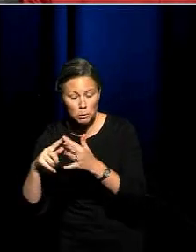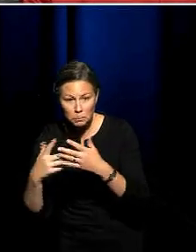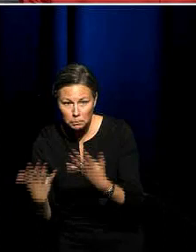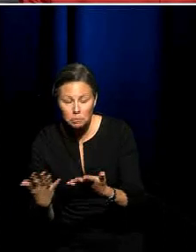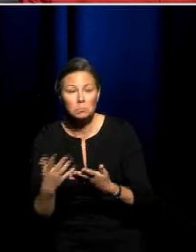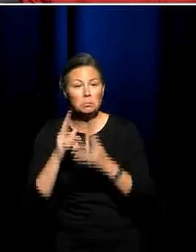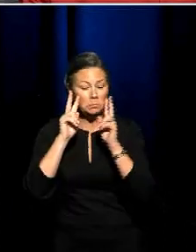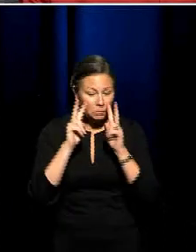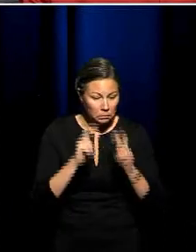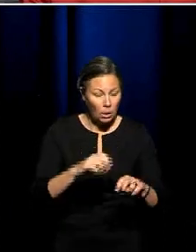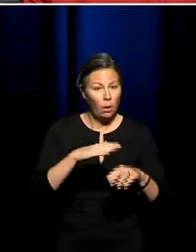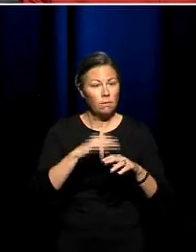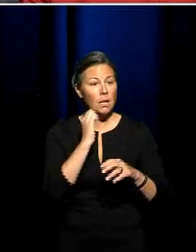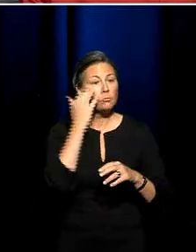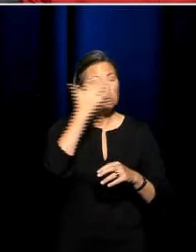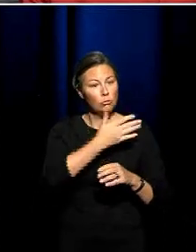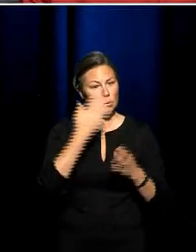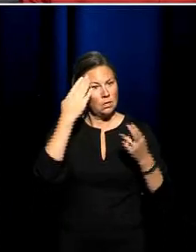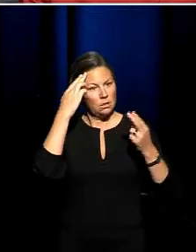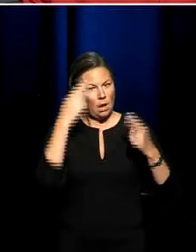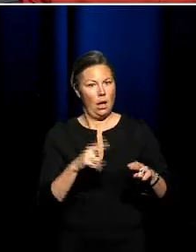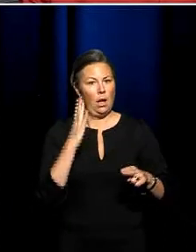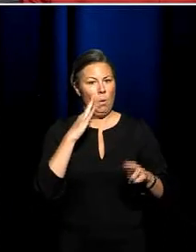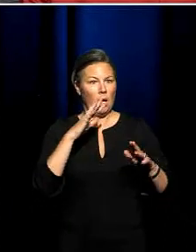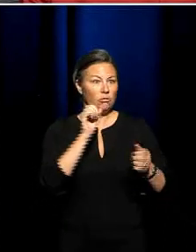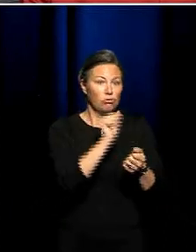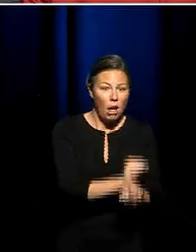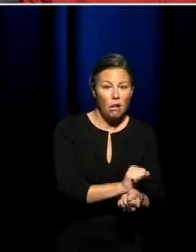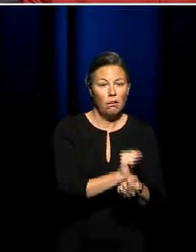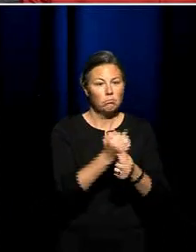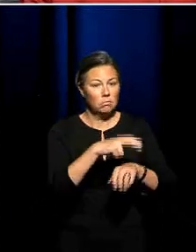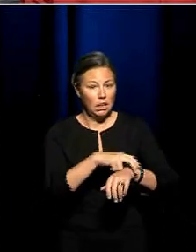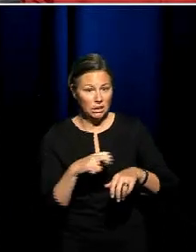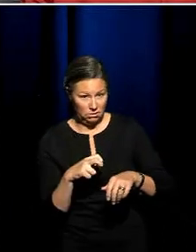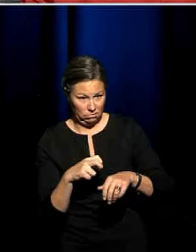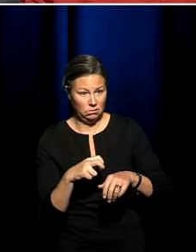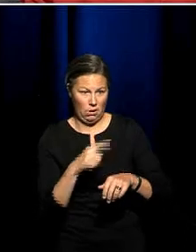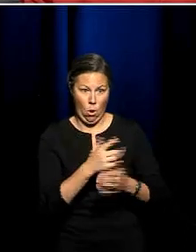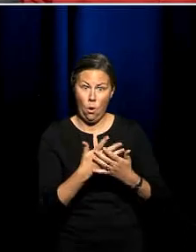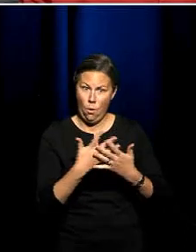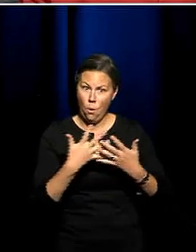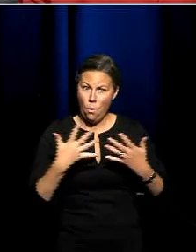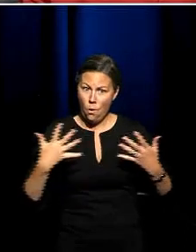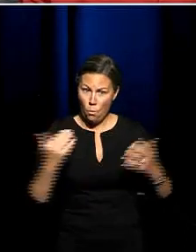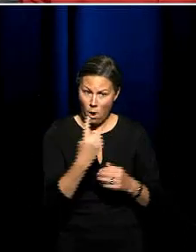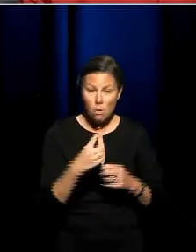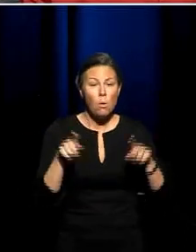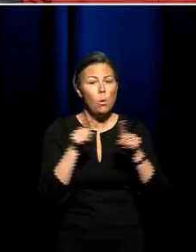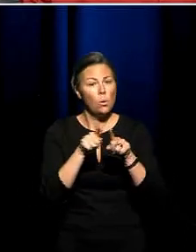Custody, which sat from 1987 to 1991, and the Royal Commission into Aged Care